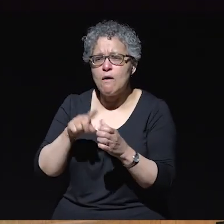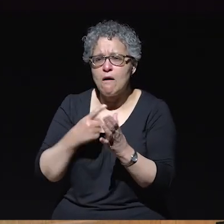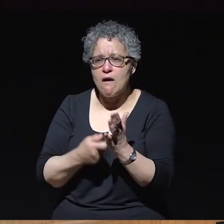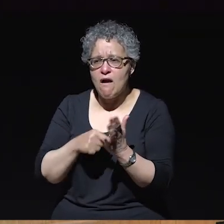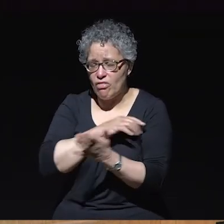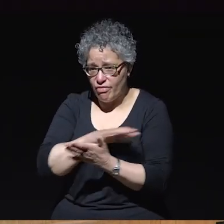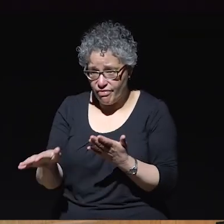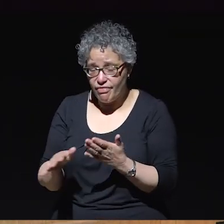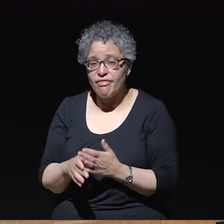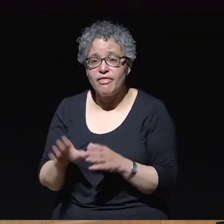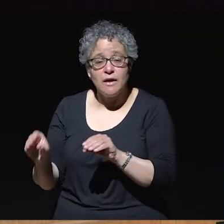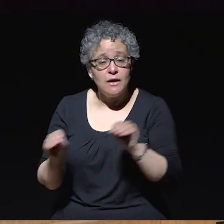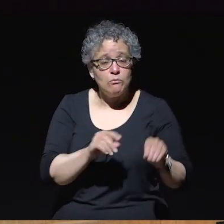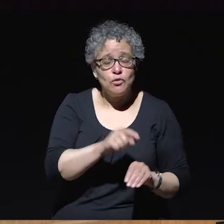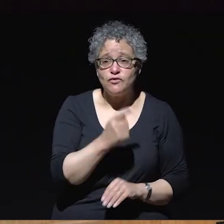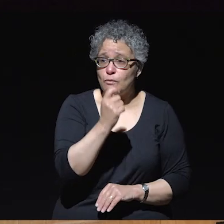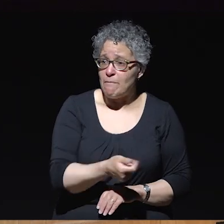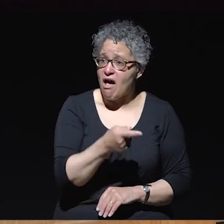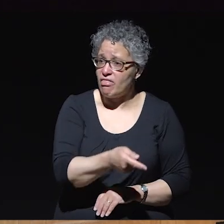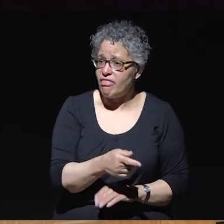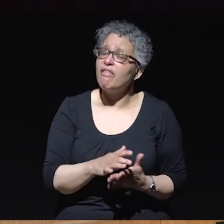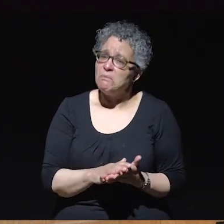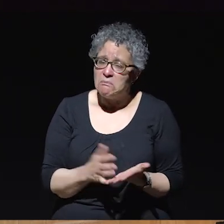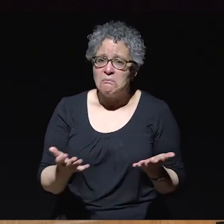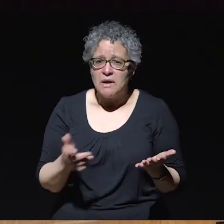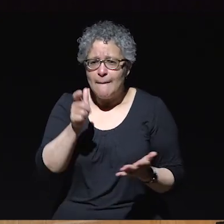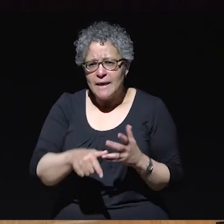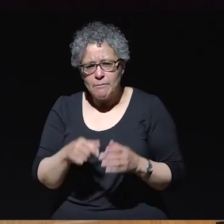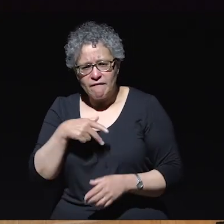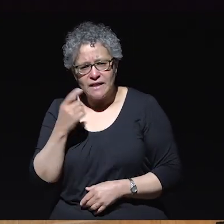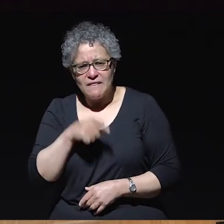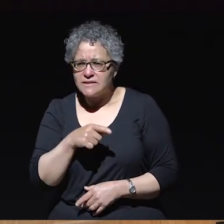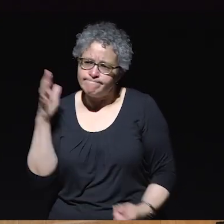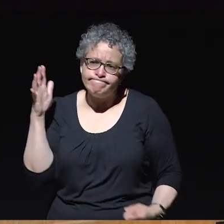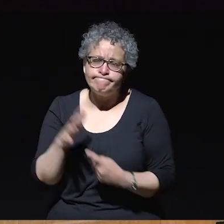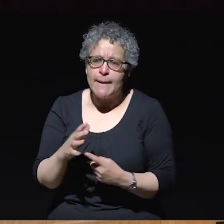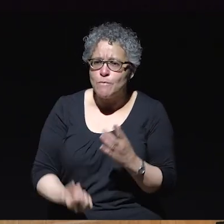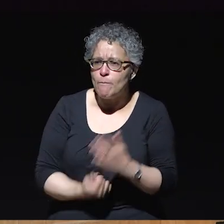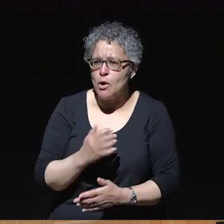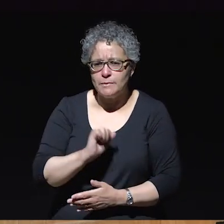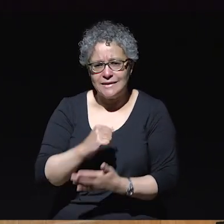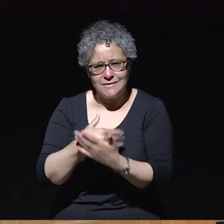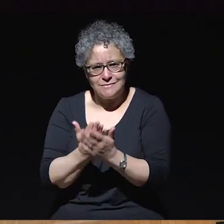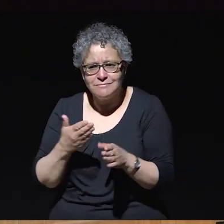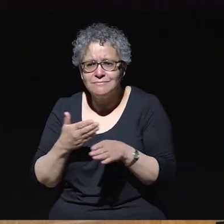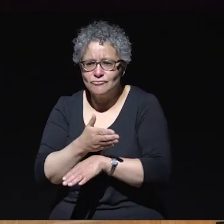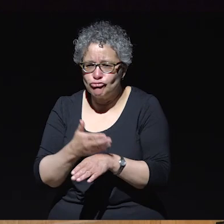The move to Bath is always seen as a critical moment in Gainsborough's career, in his ambitions as an artist.